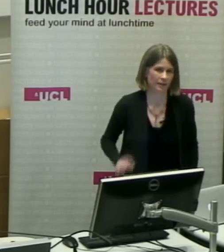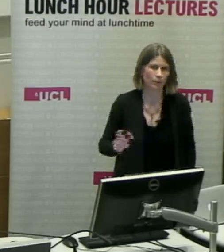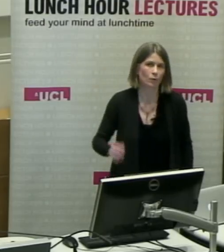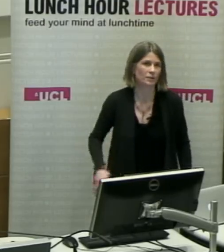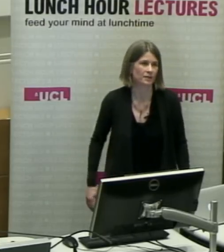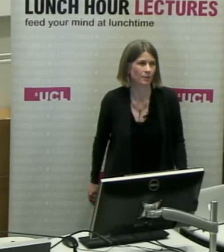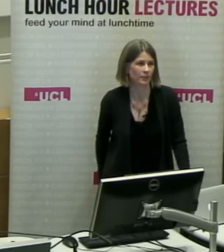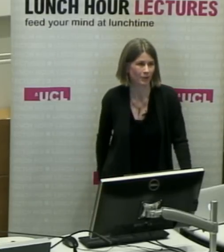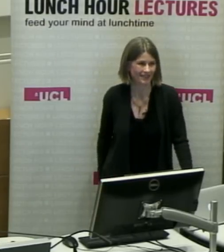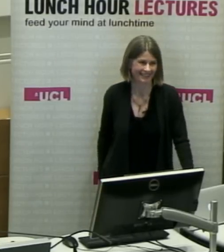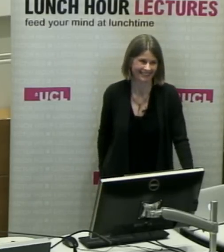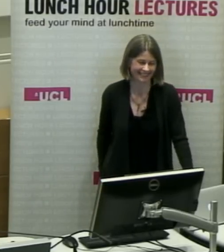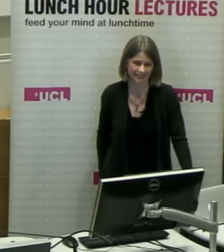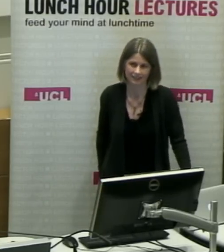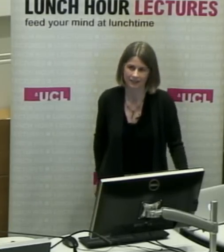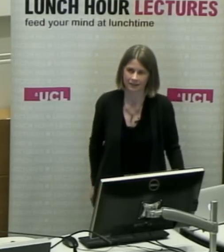but there will always be some ambiguity.